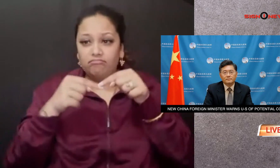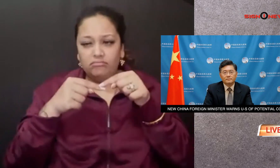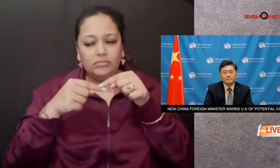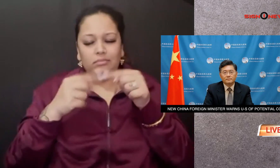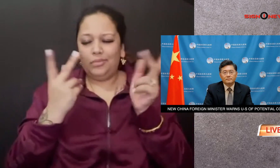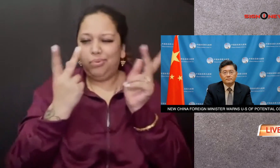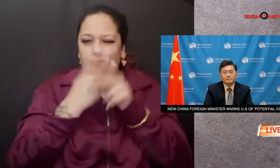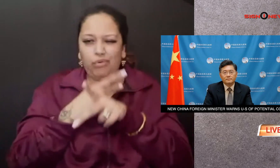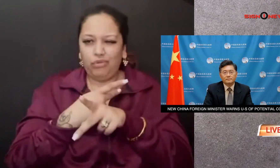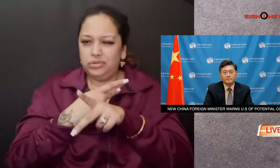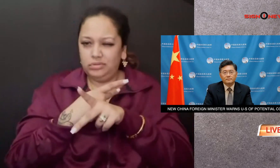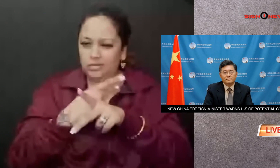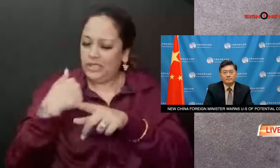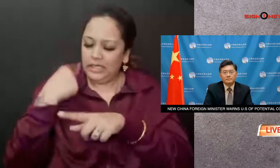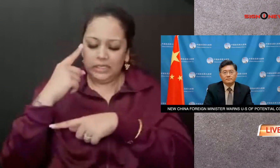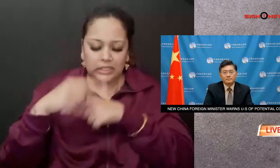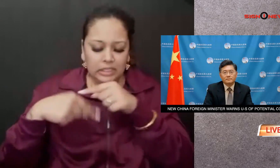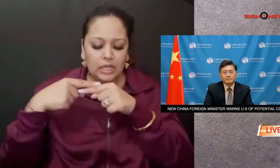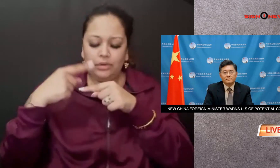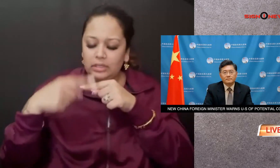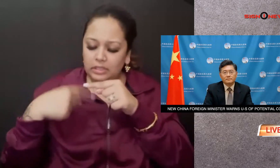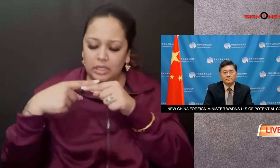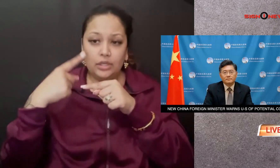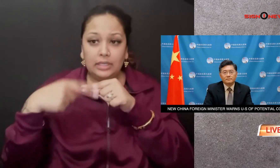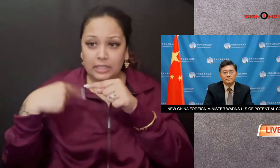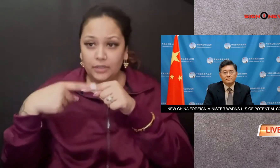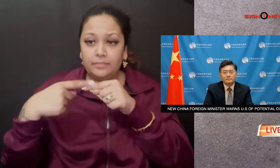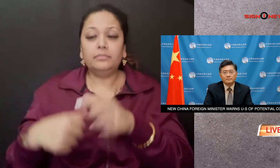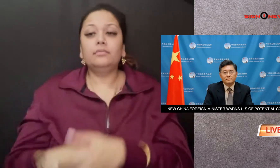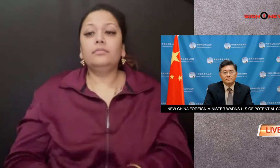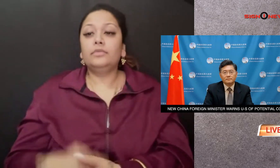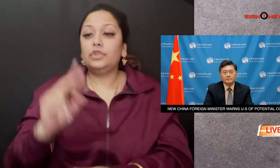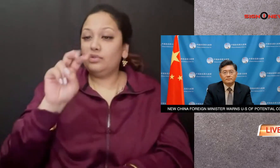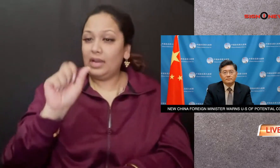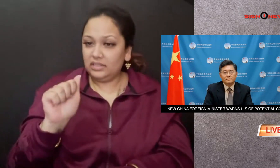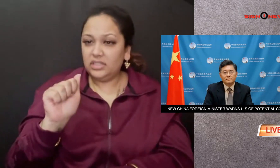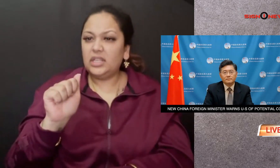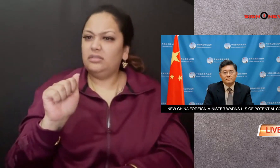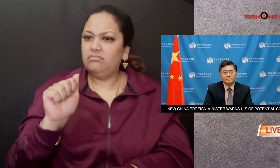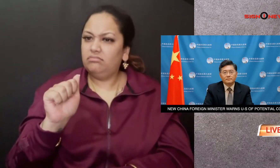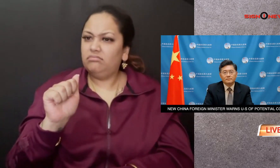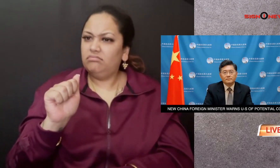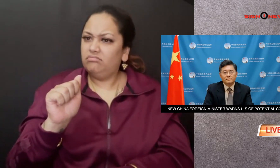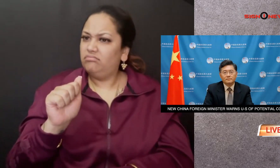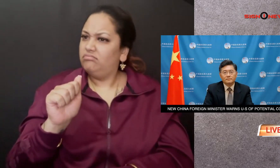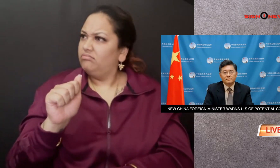China's development the relationship between the two countries has at its worst in decades the US